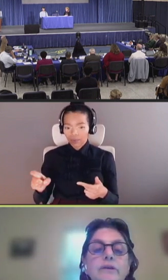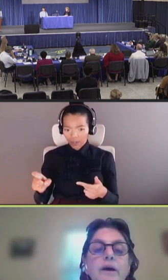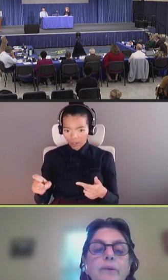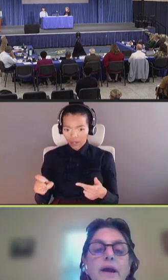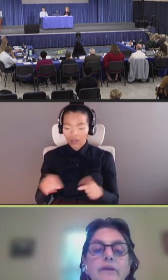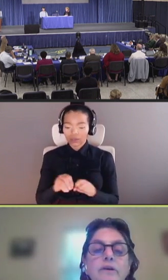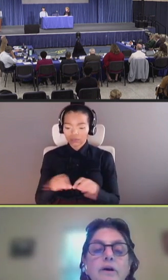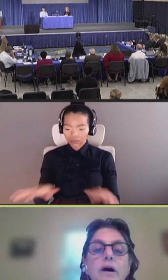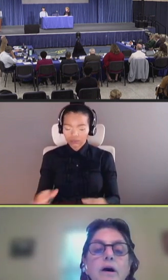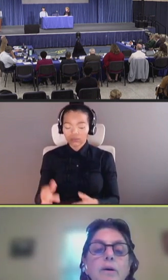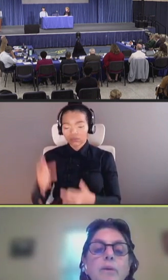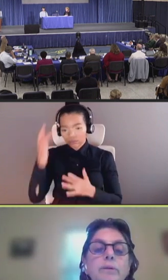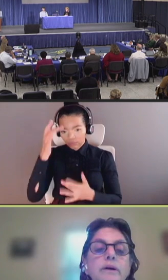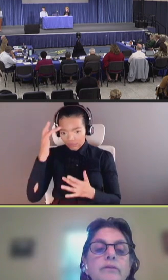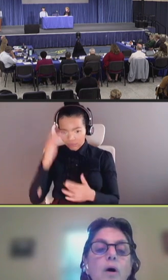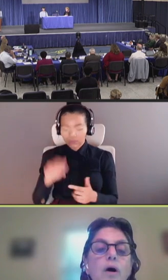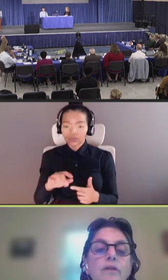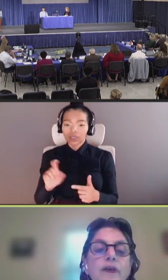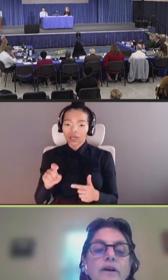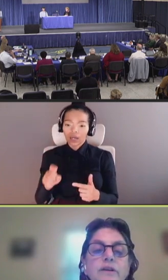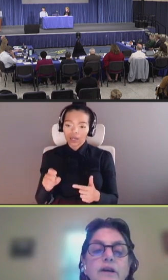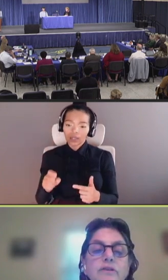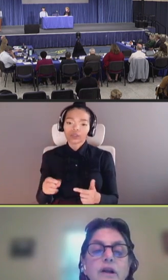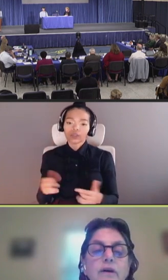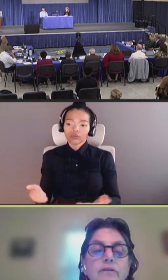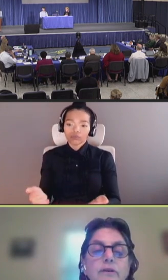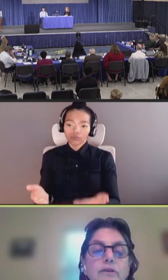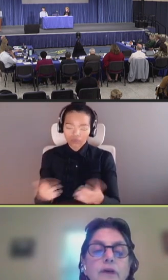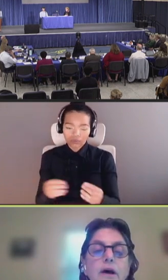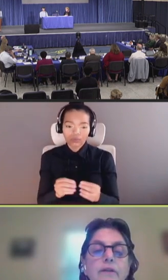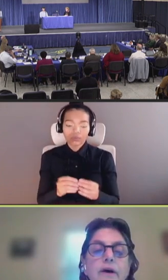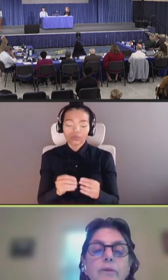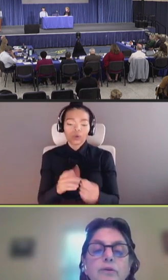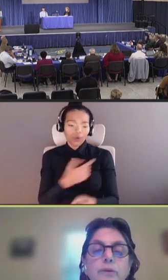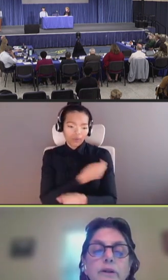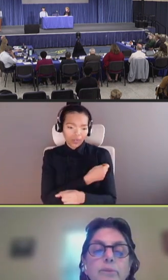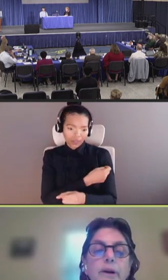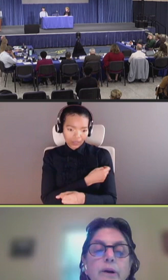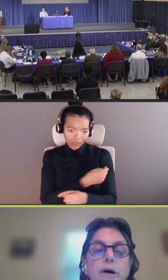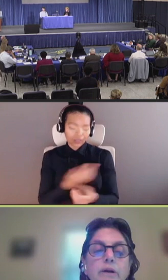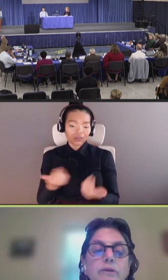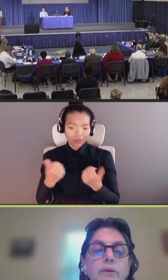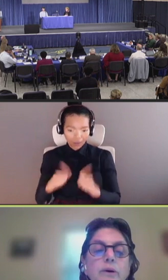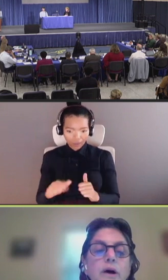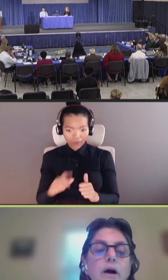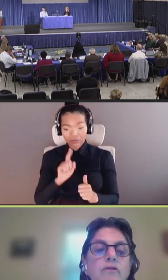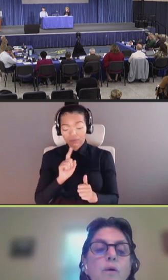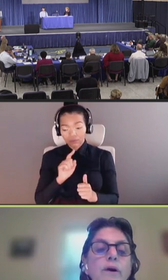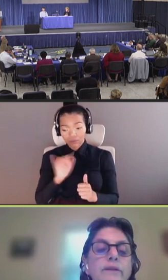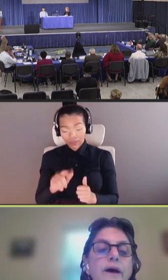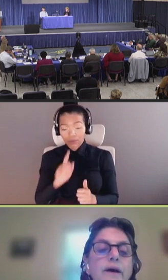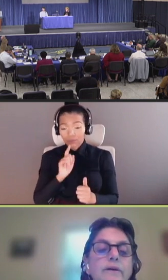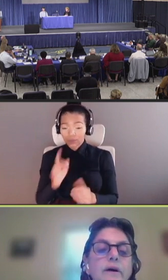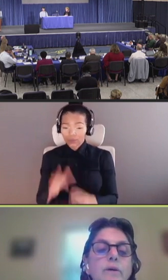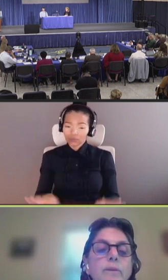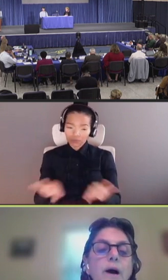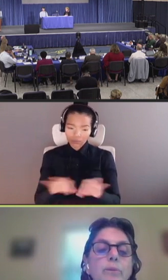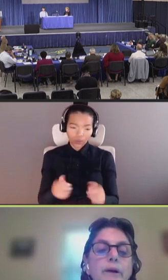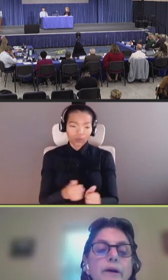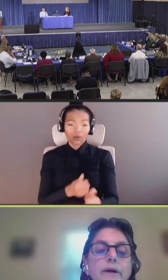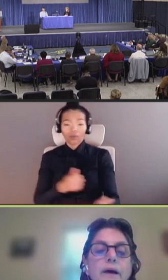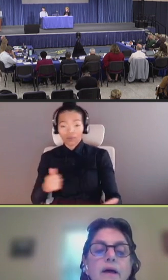and we had to uplift all the vaccination efforts that was really paramount to avoid that outbreak.